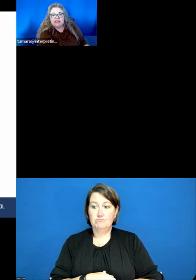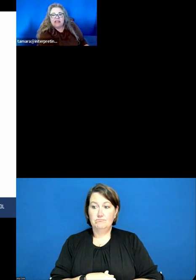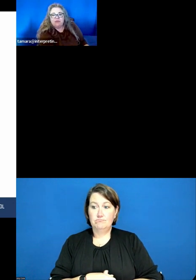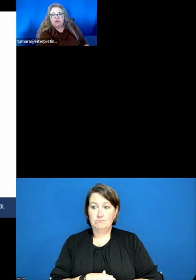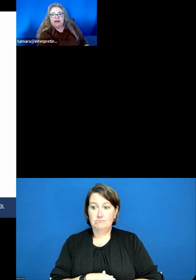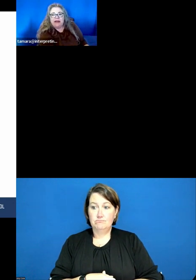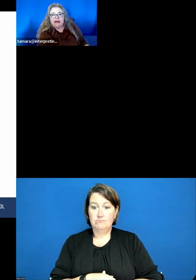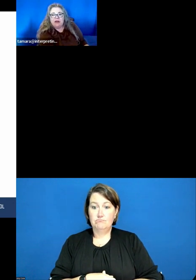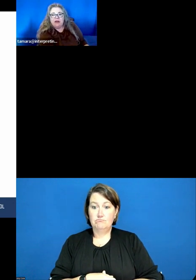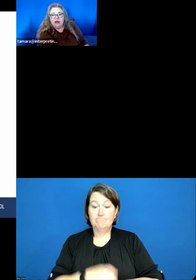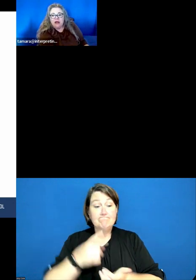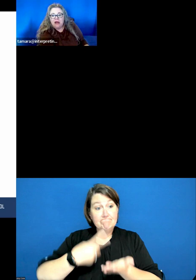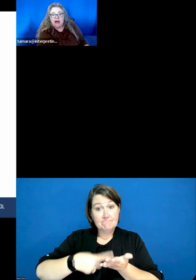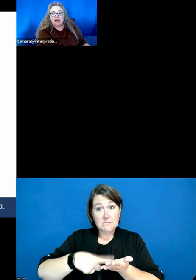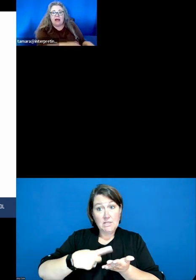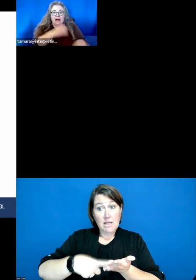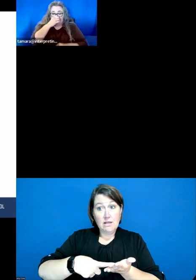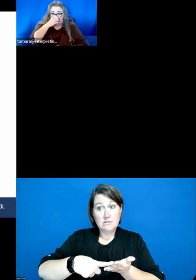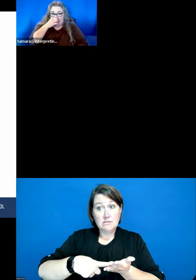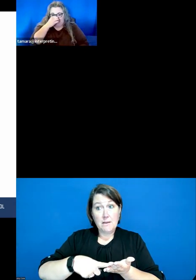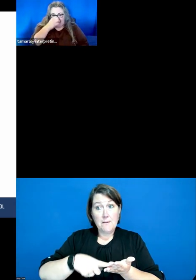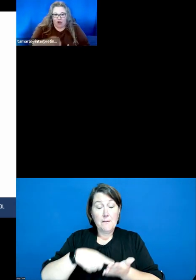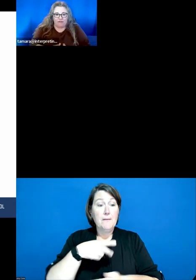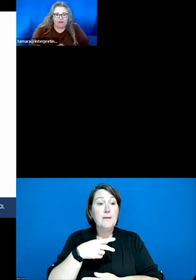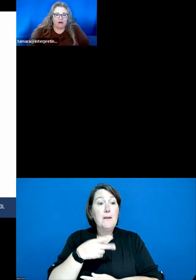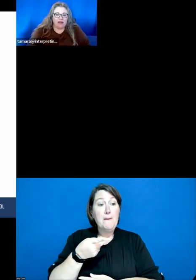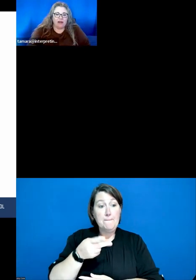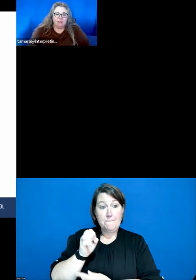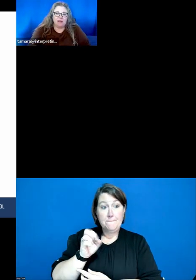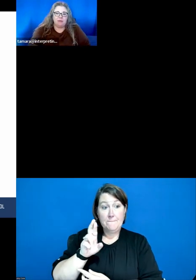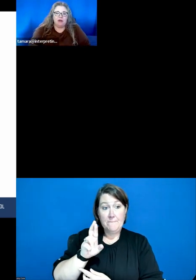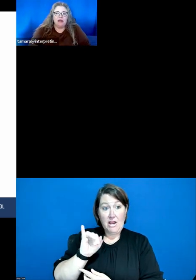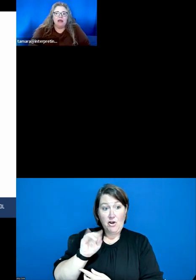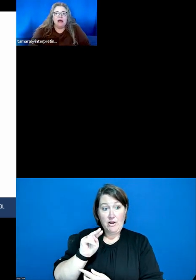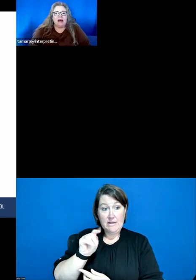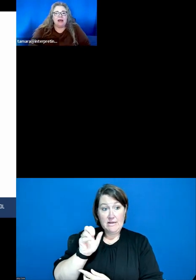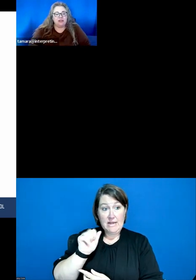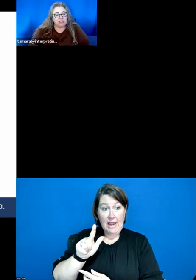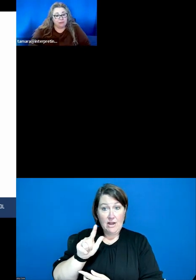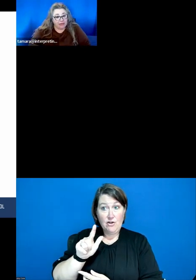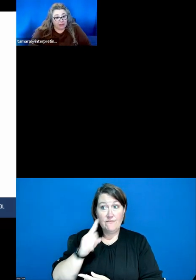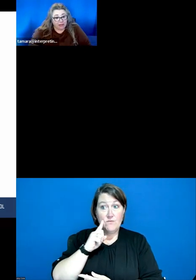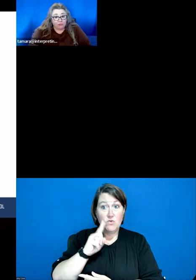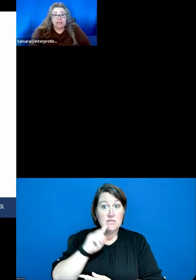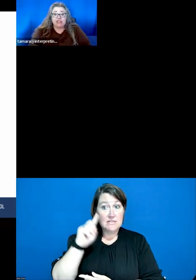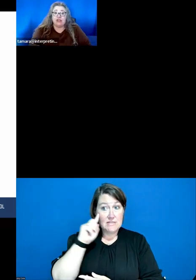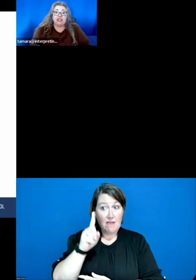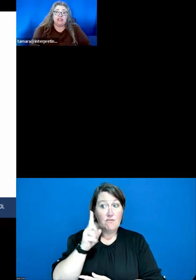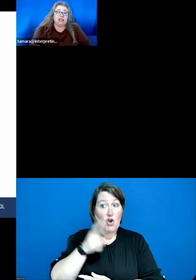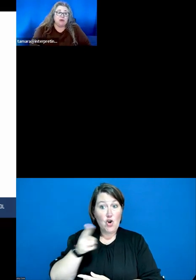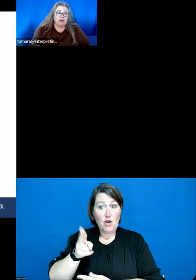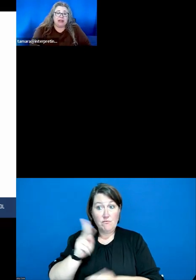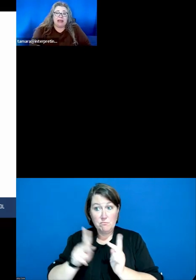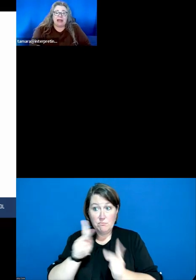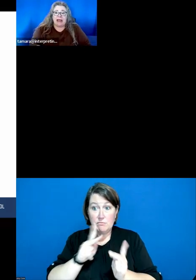discuss prenatal for deaf and hard of hearing people. There's some clinical research in the community,